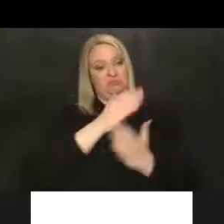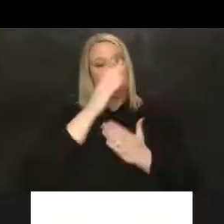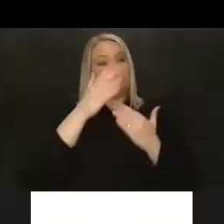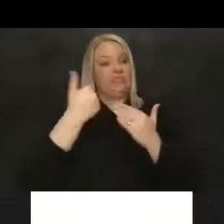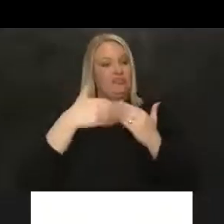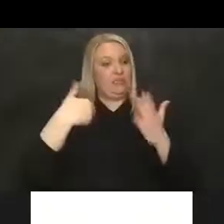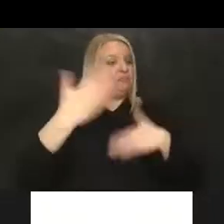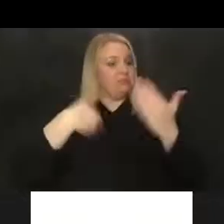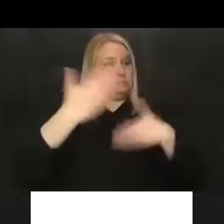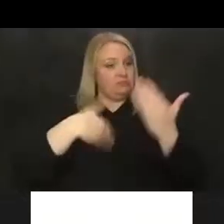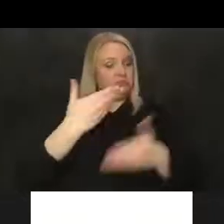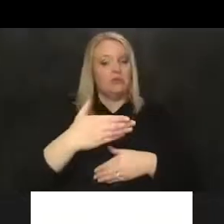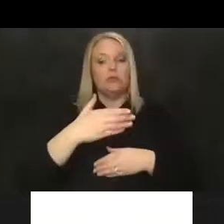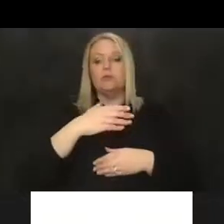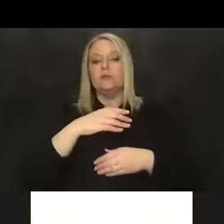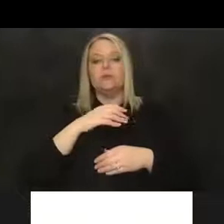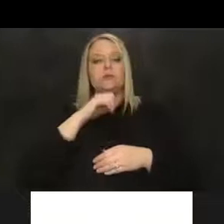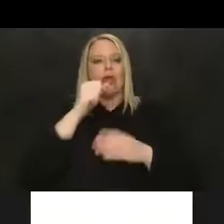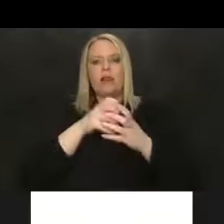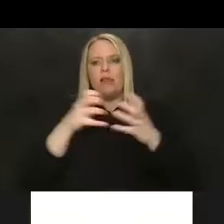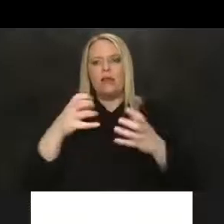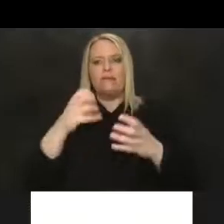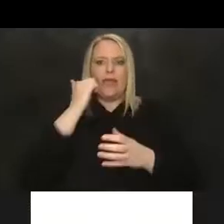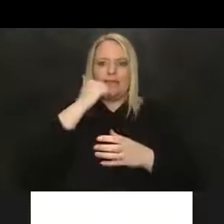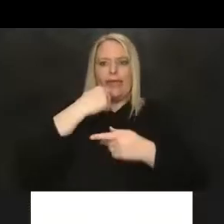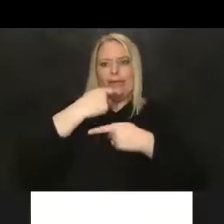you know, I didn't have a lot of daily care needs, I didn't have a lot of medical needs,